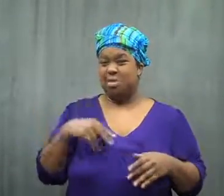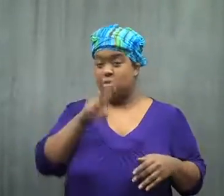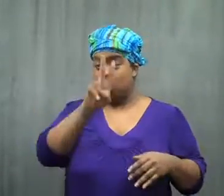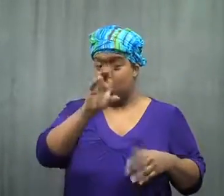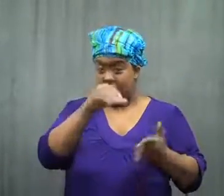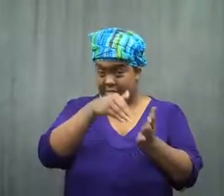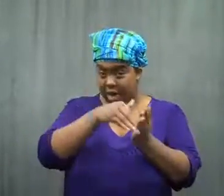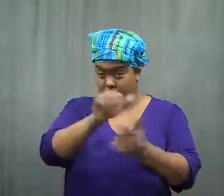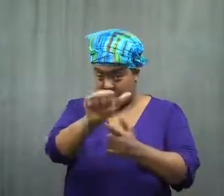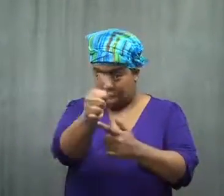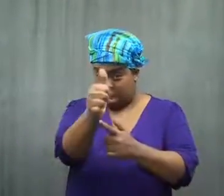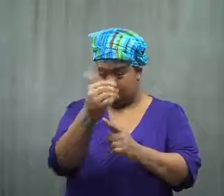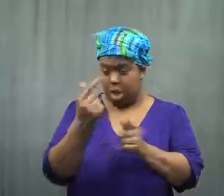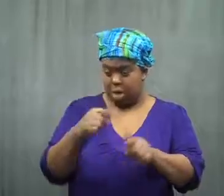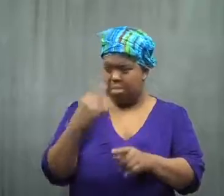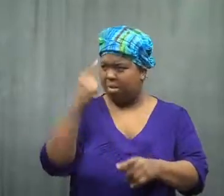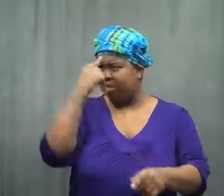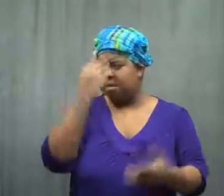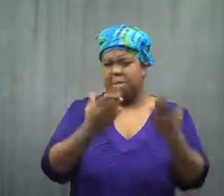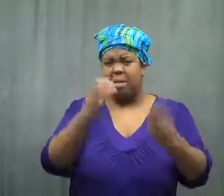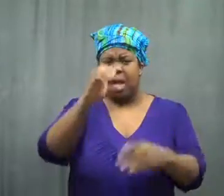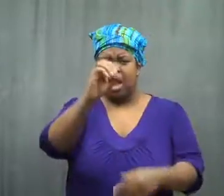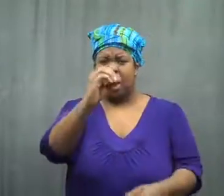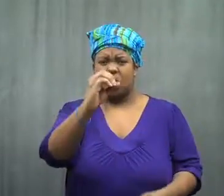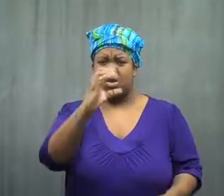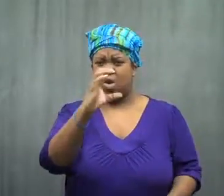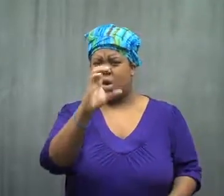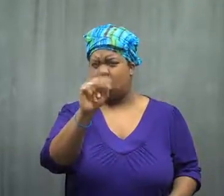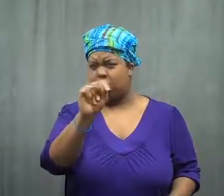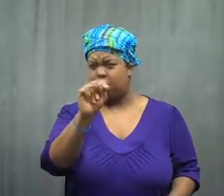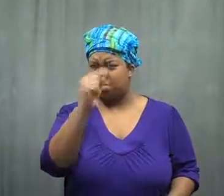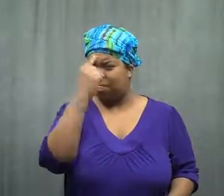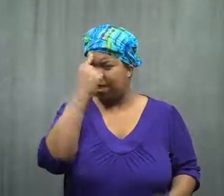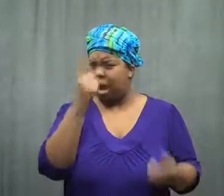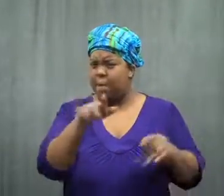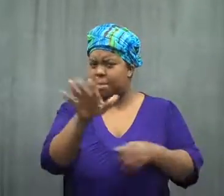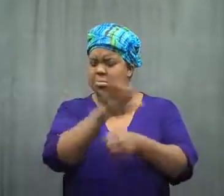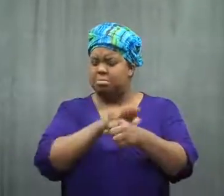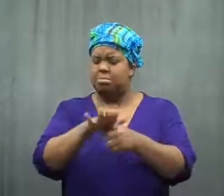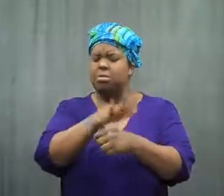I think it was around October of 2010.